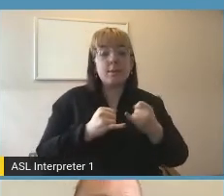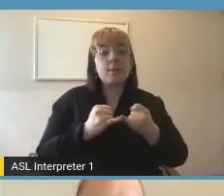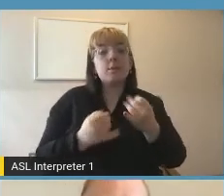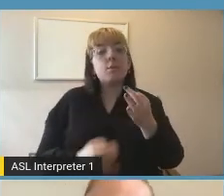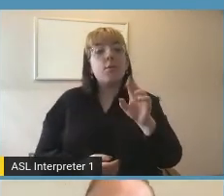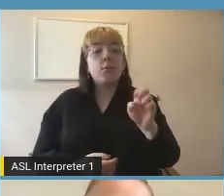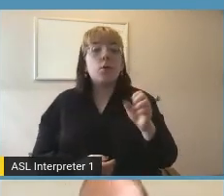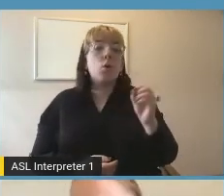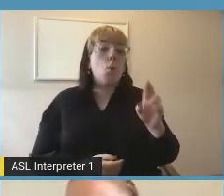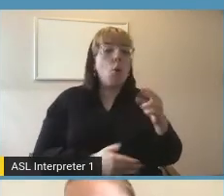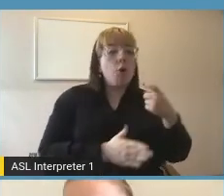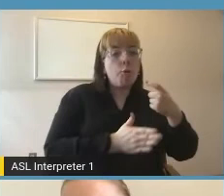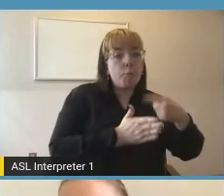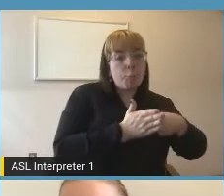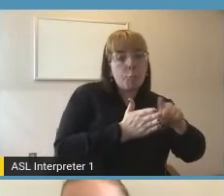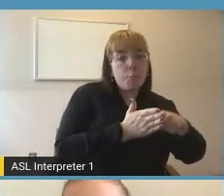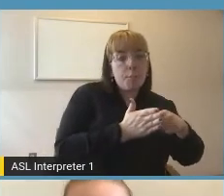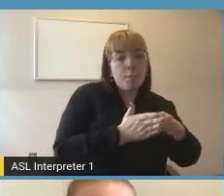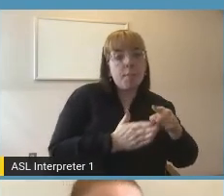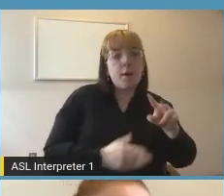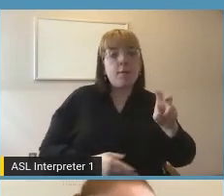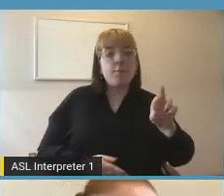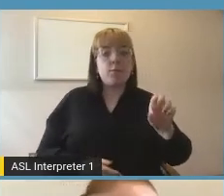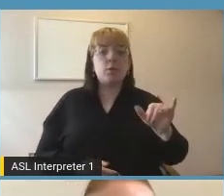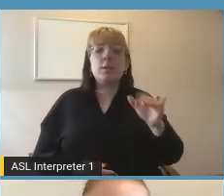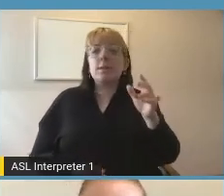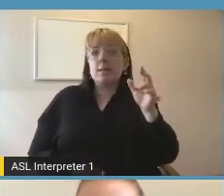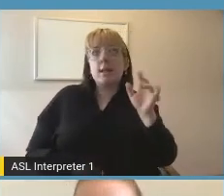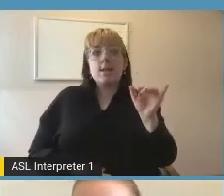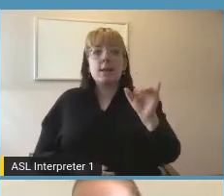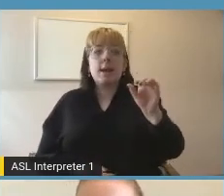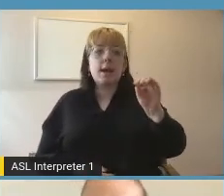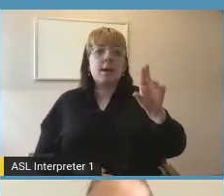It is basically a sound effects library so this is really good for ambience you want